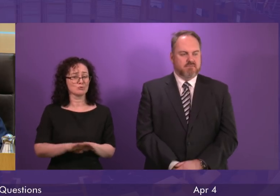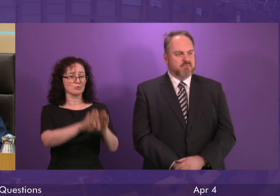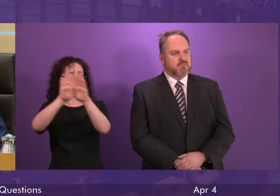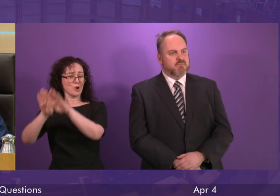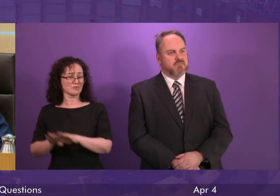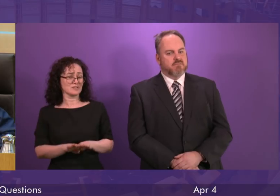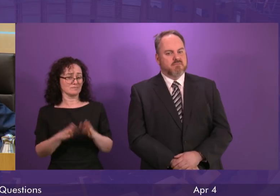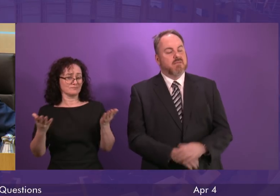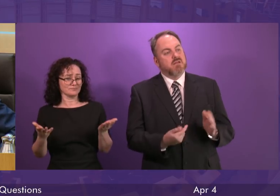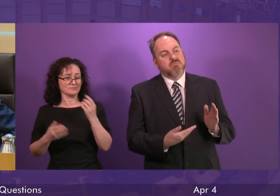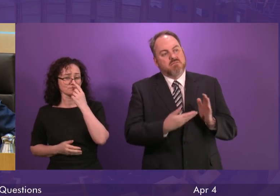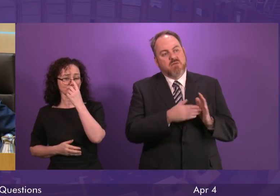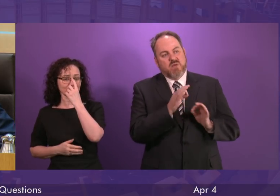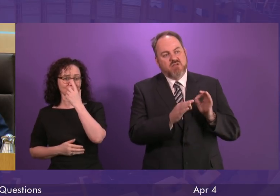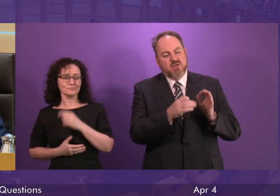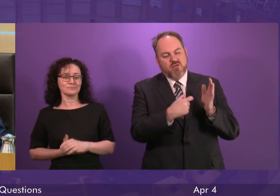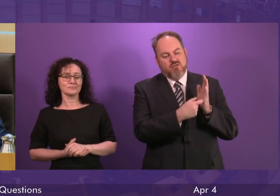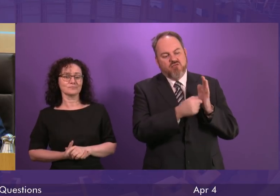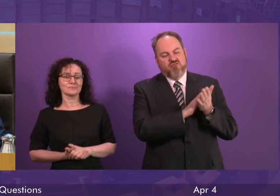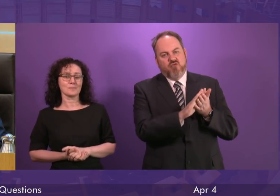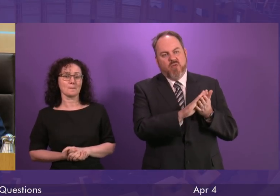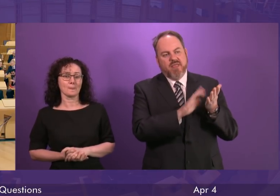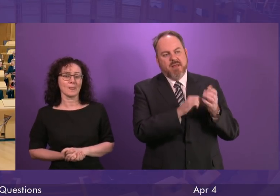The Presiding Officer: I will now take some further supplementaries.